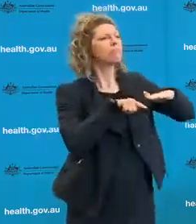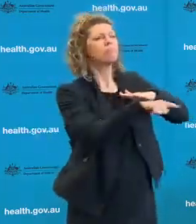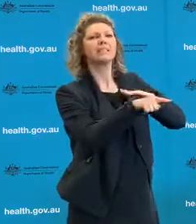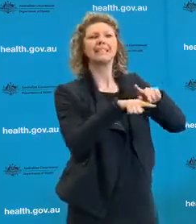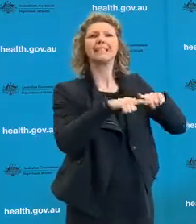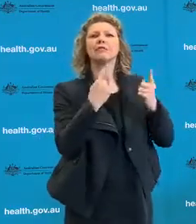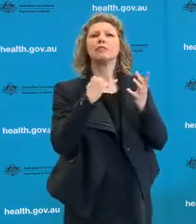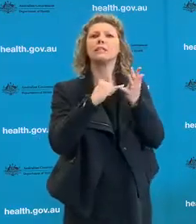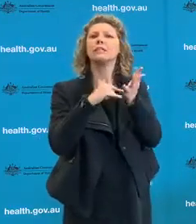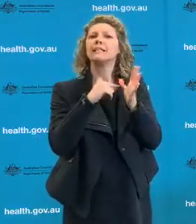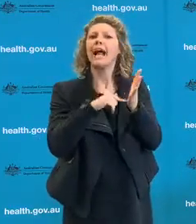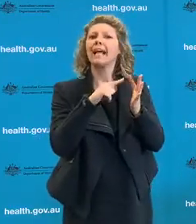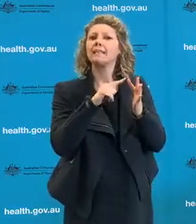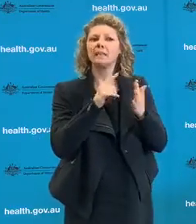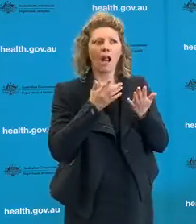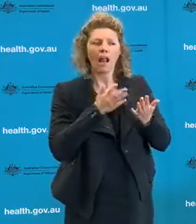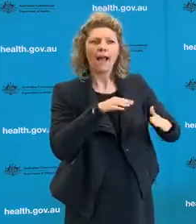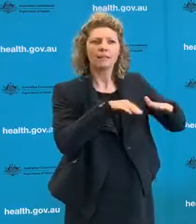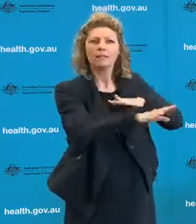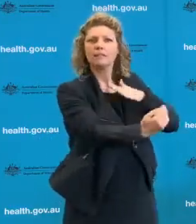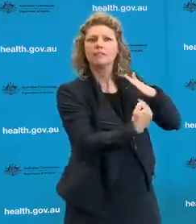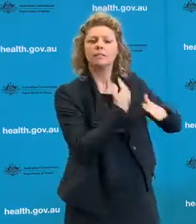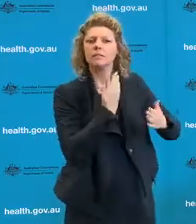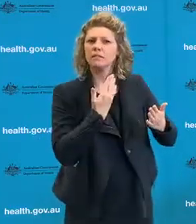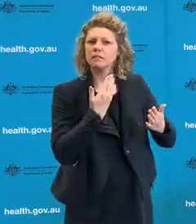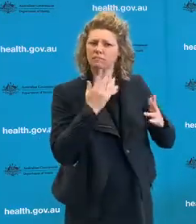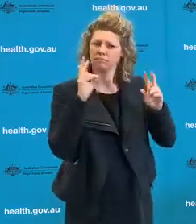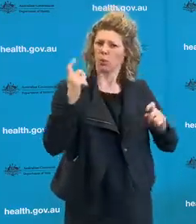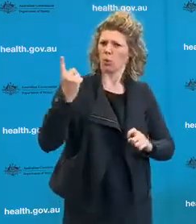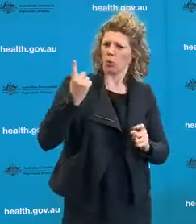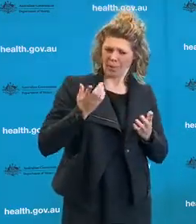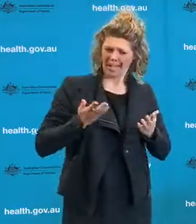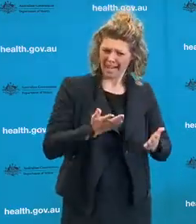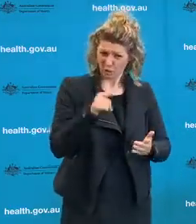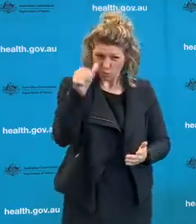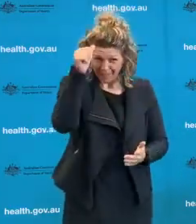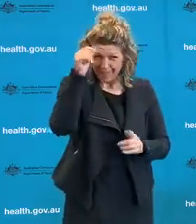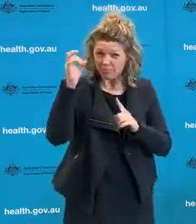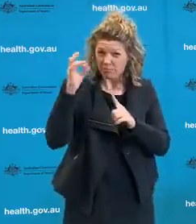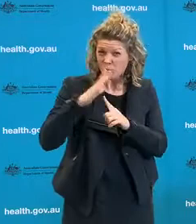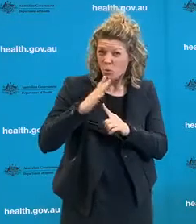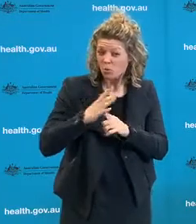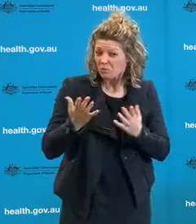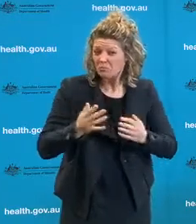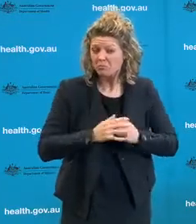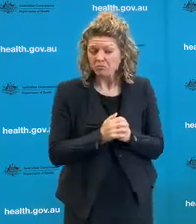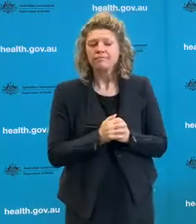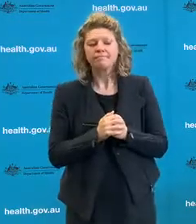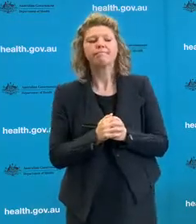Well I believe that it's going to be critically important